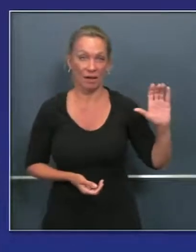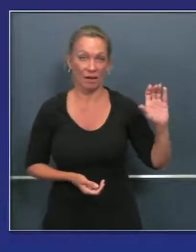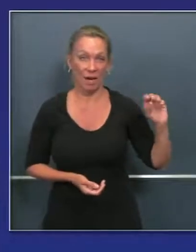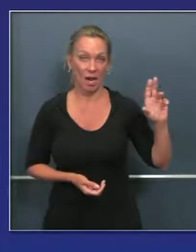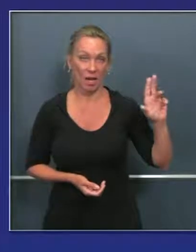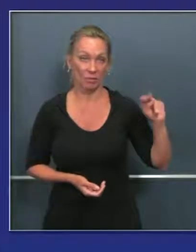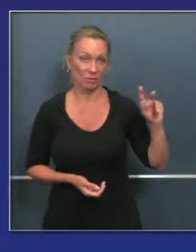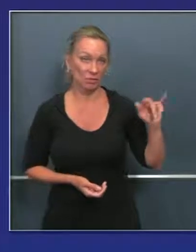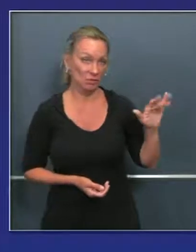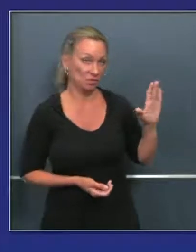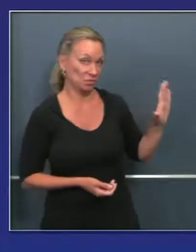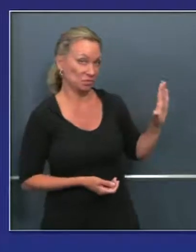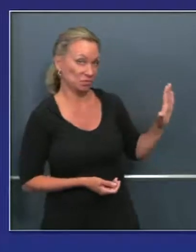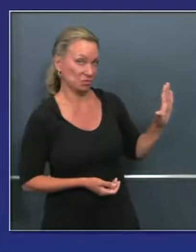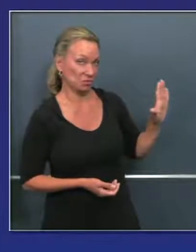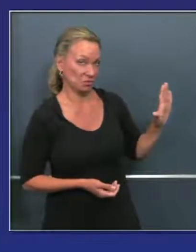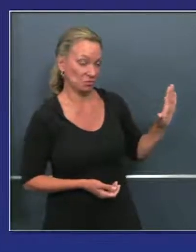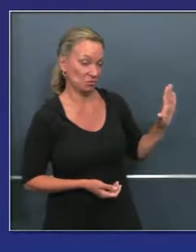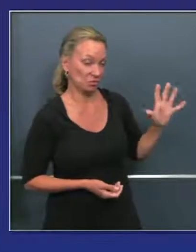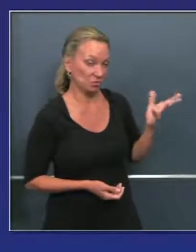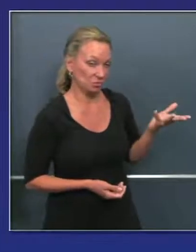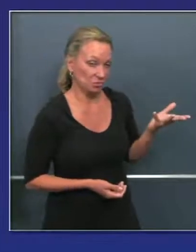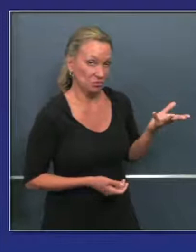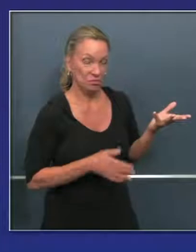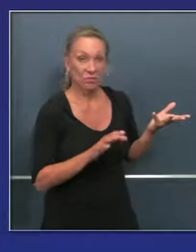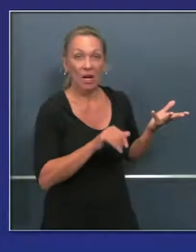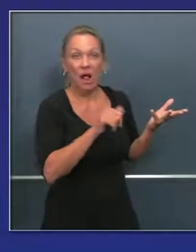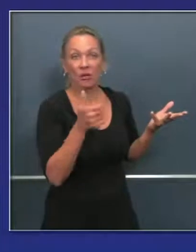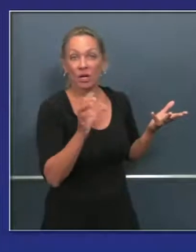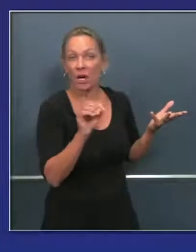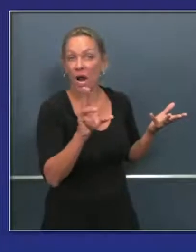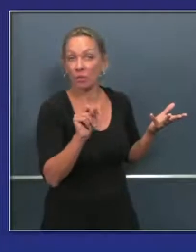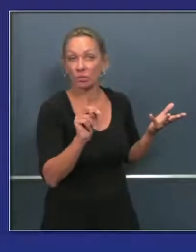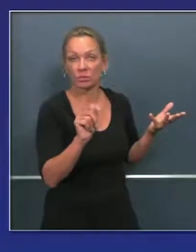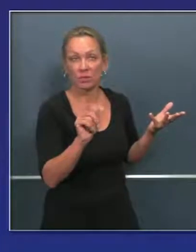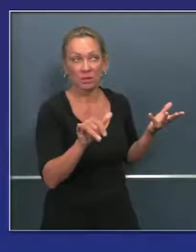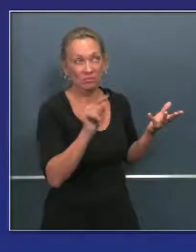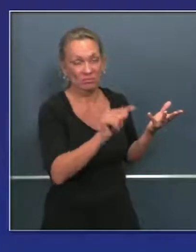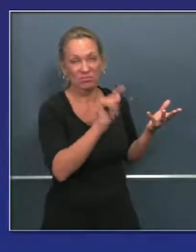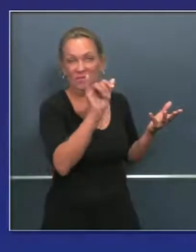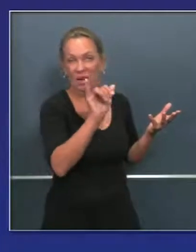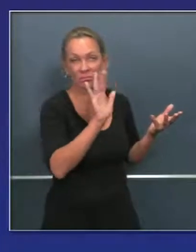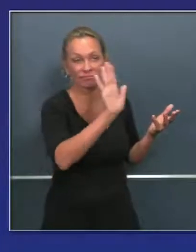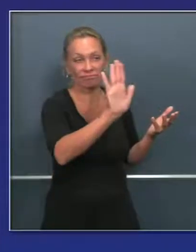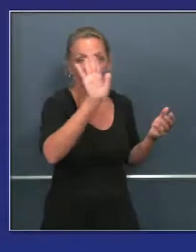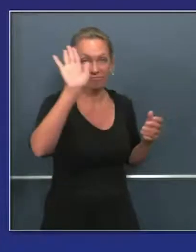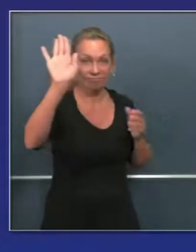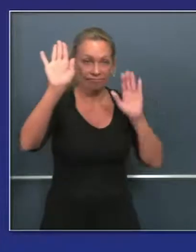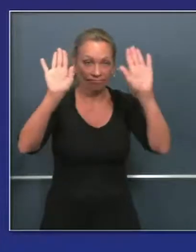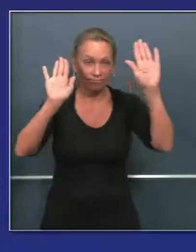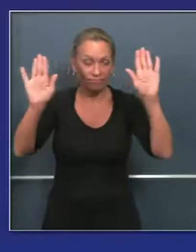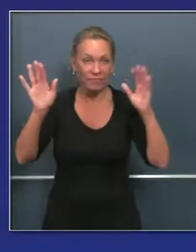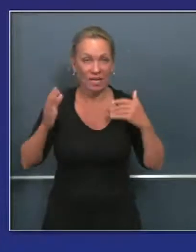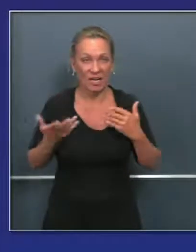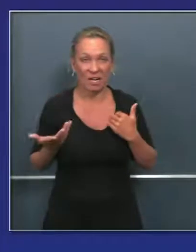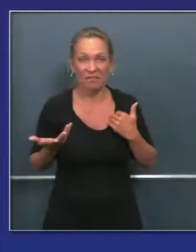close the bars as a move to be focused on those areas where we know spread our transmission is